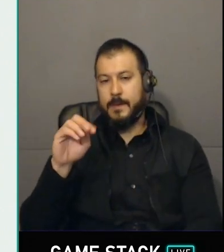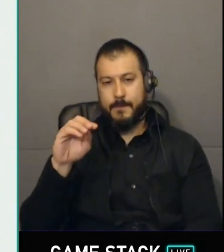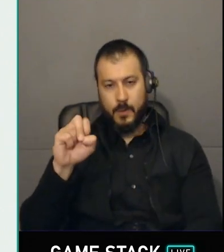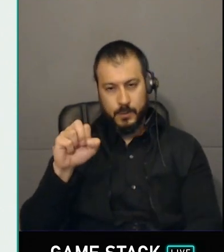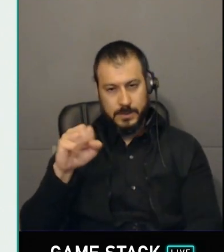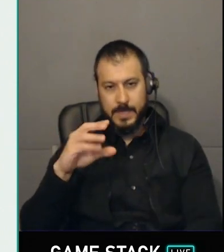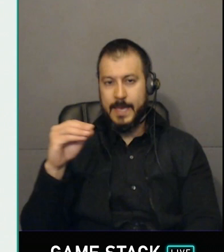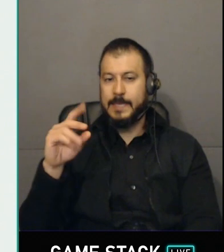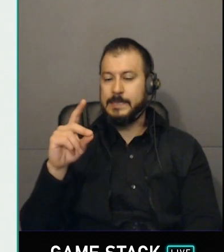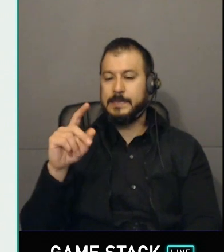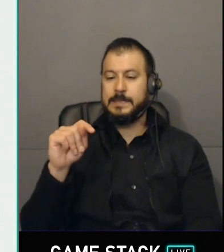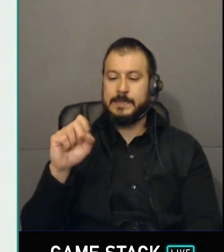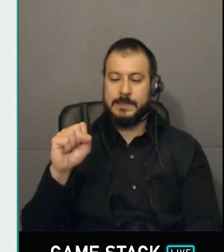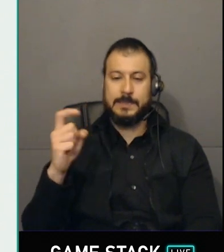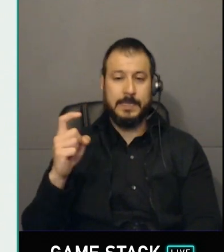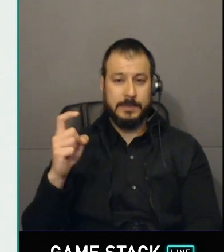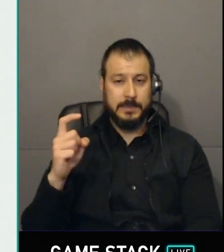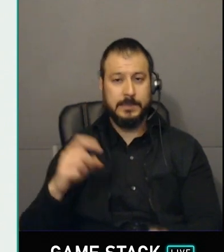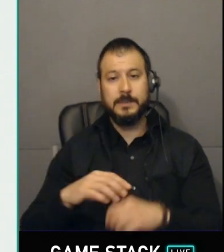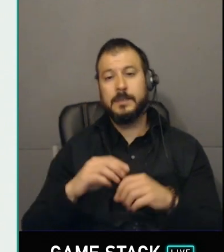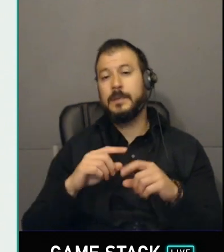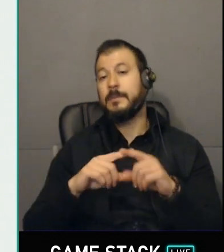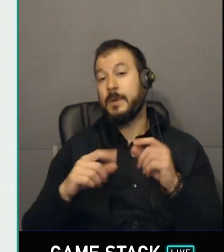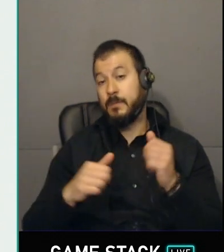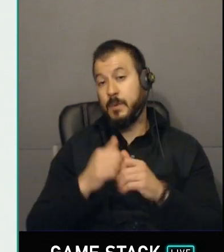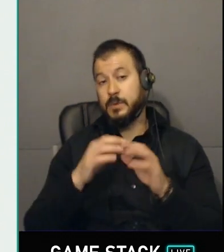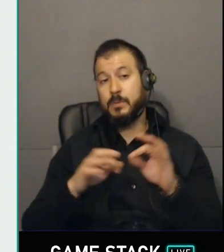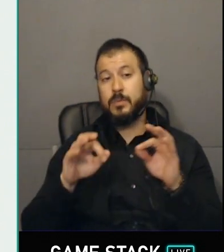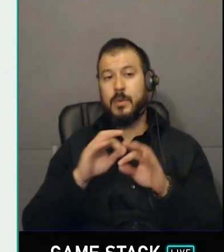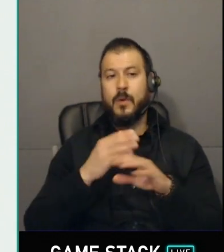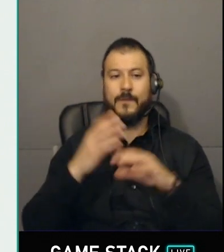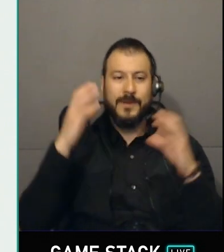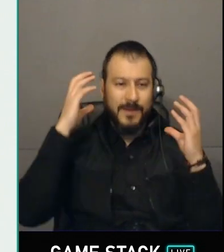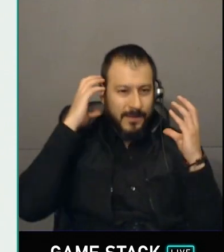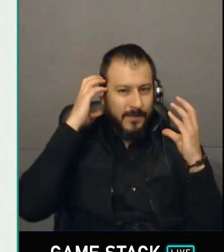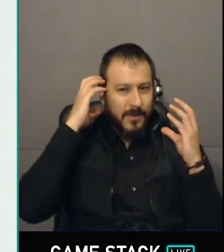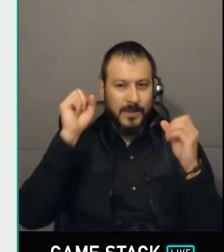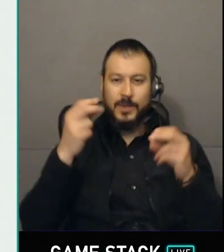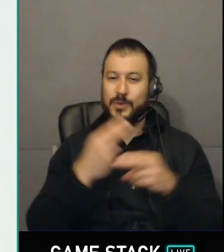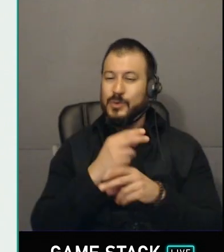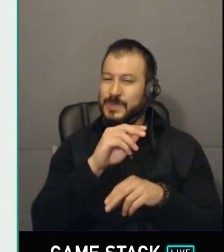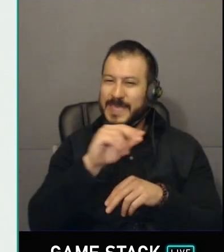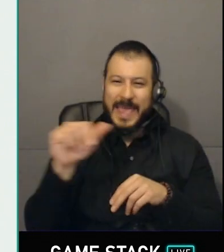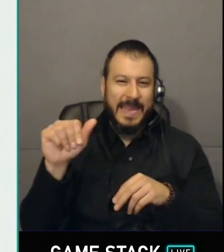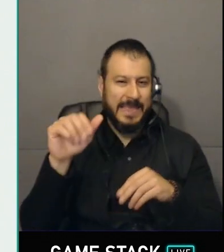But maybe most importantly is over headphones, you can use any pair of headphones that you want,